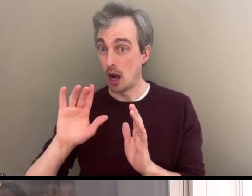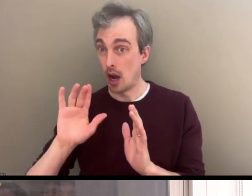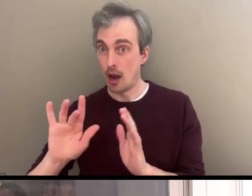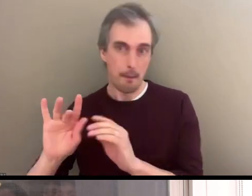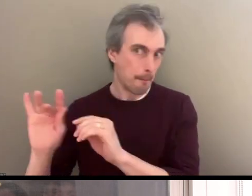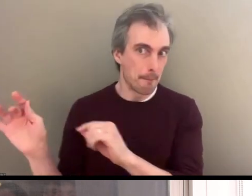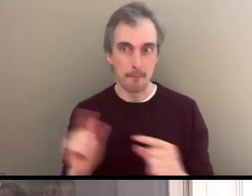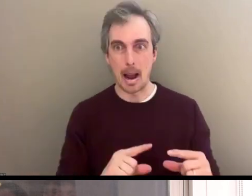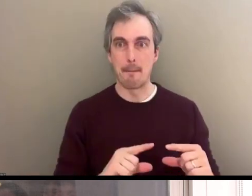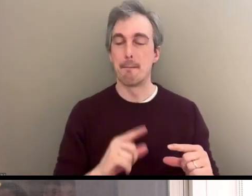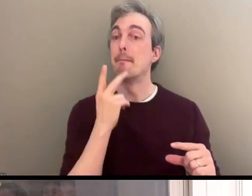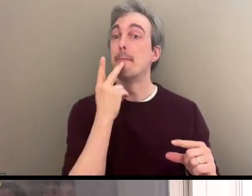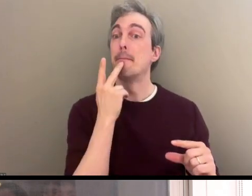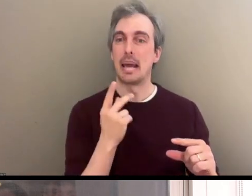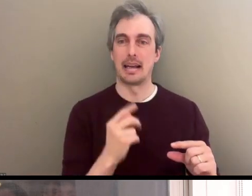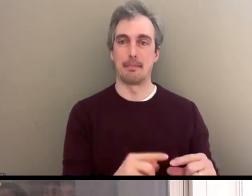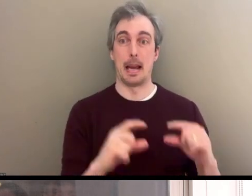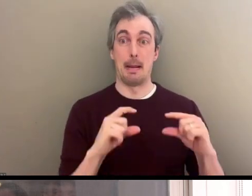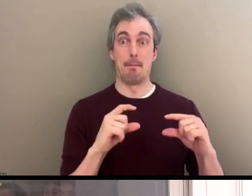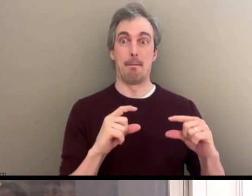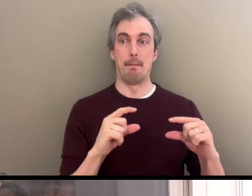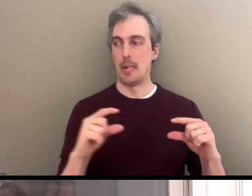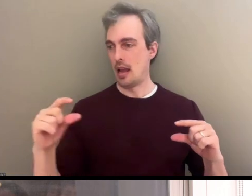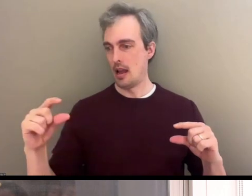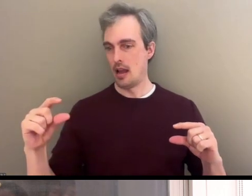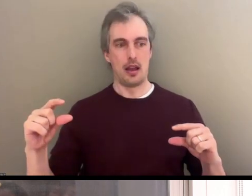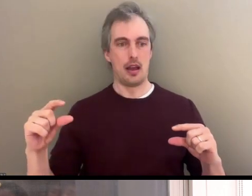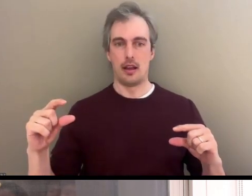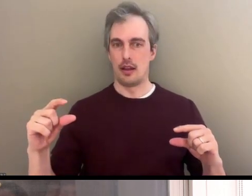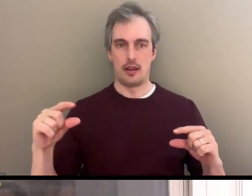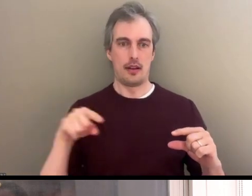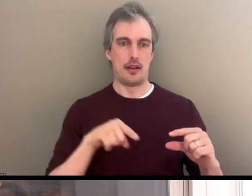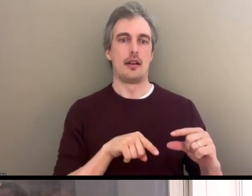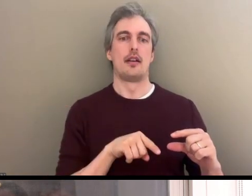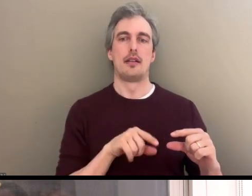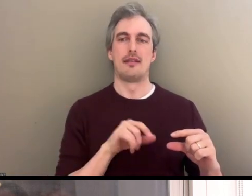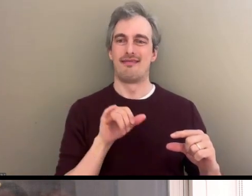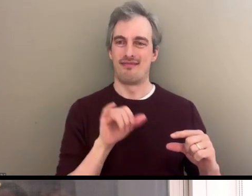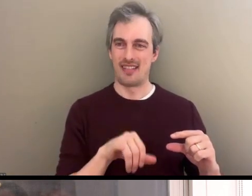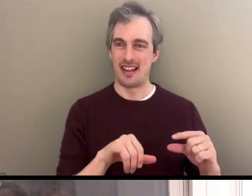So the element in concern is one of the footer elements, and it says language on it.